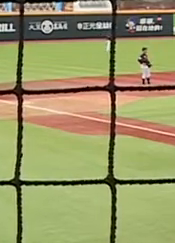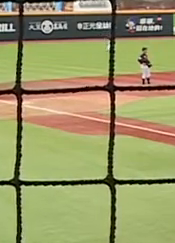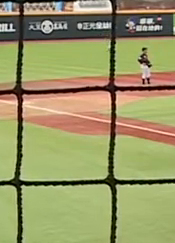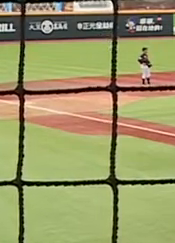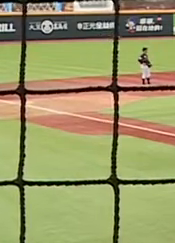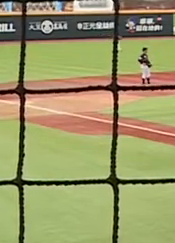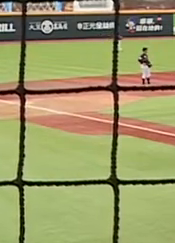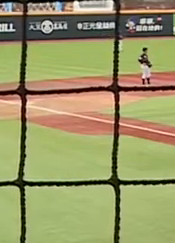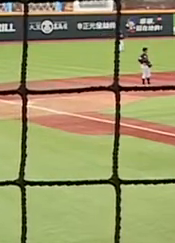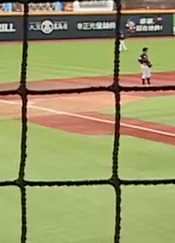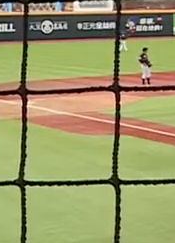of them.